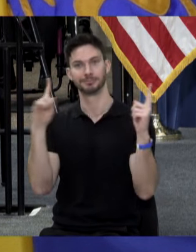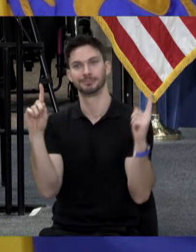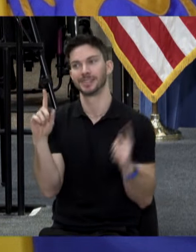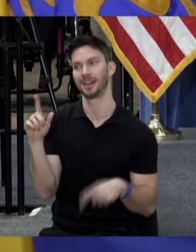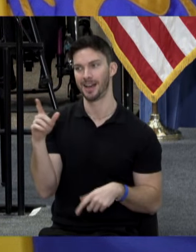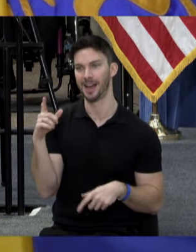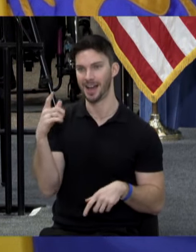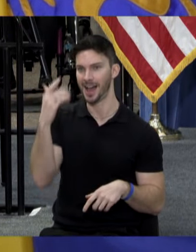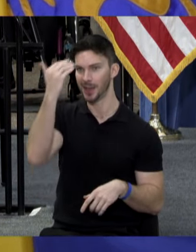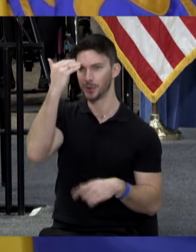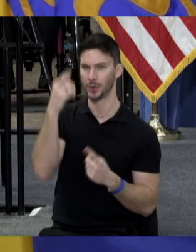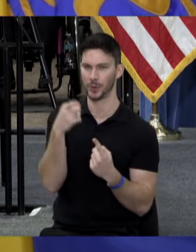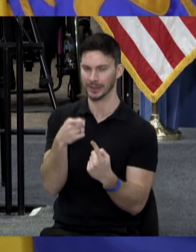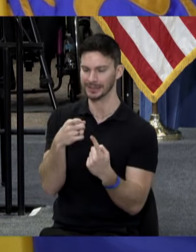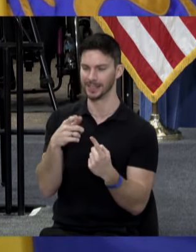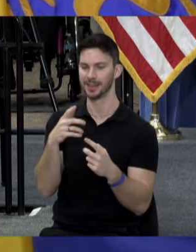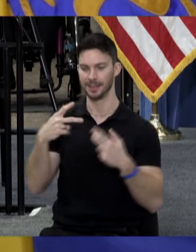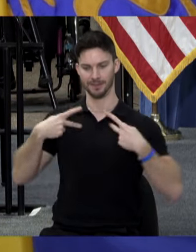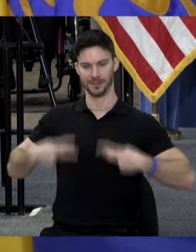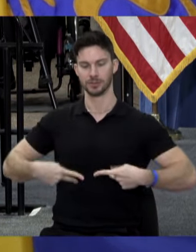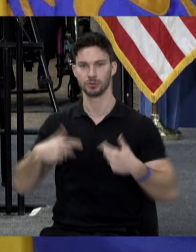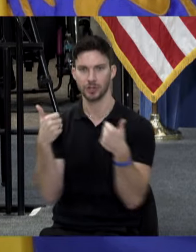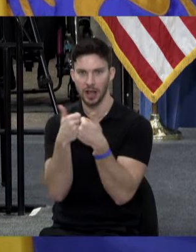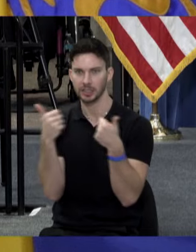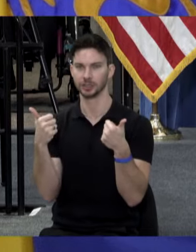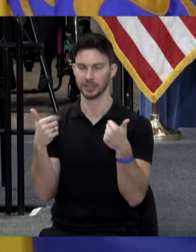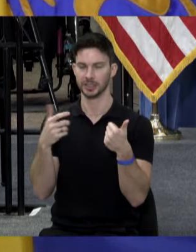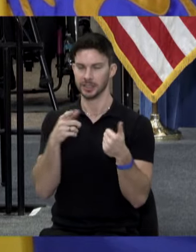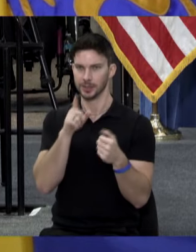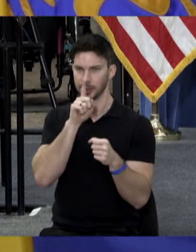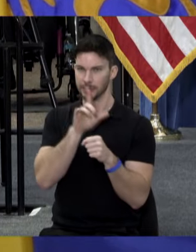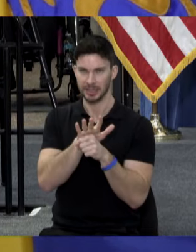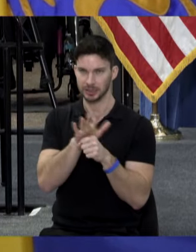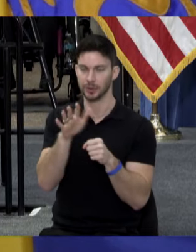to just the physical challenge of running a marathon, so I needed the support of a team,